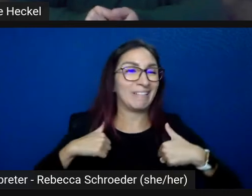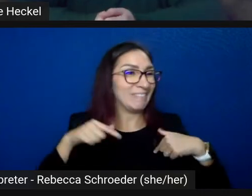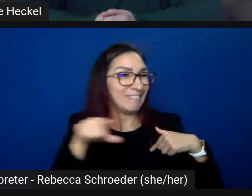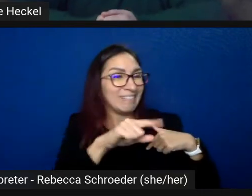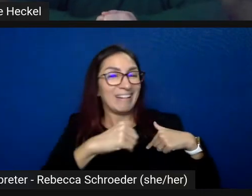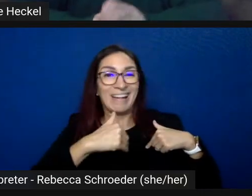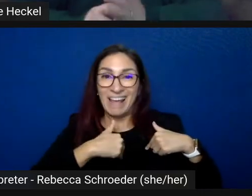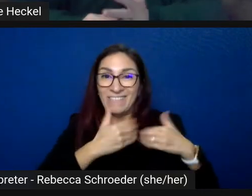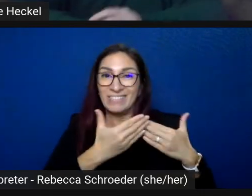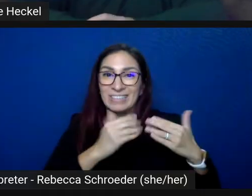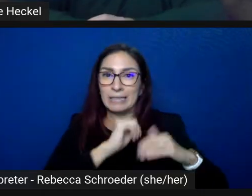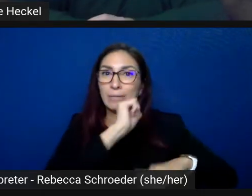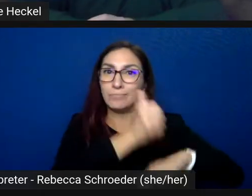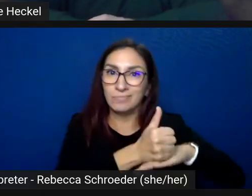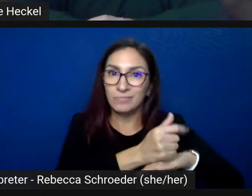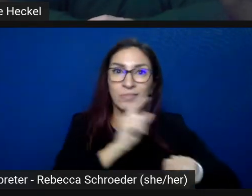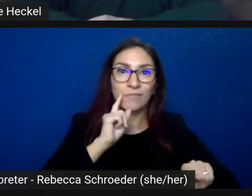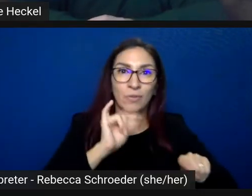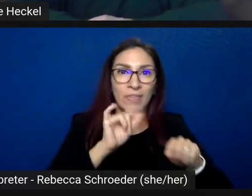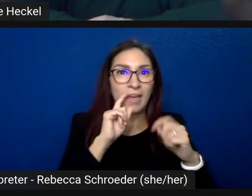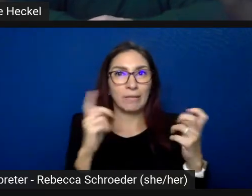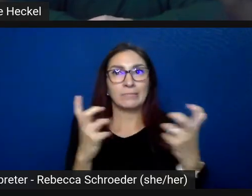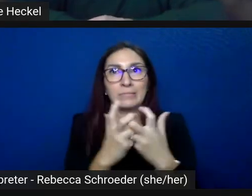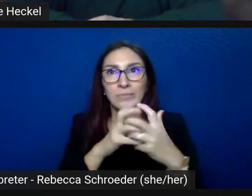and do it right, and do it accessibly, but I don't know exactly how they would.